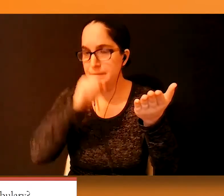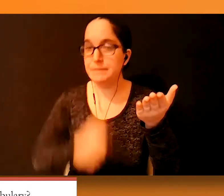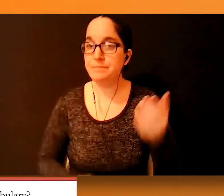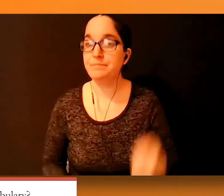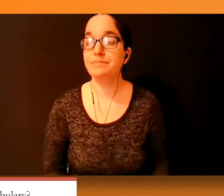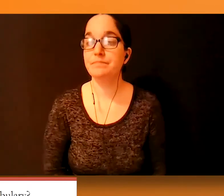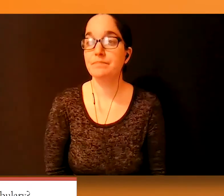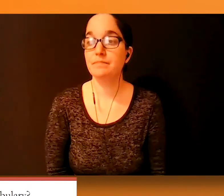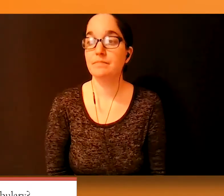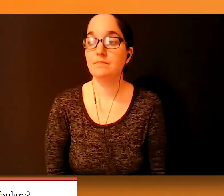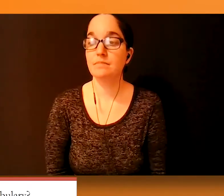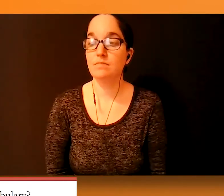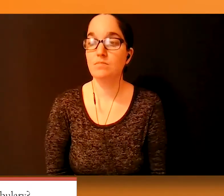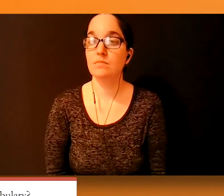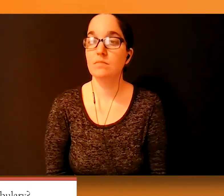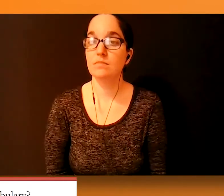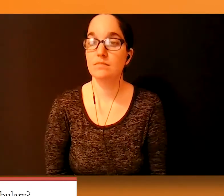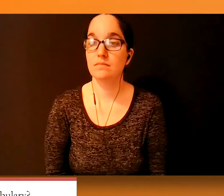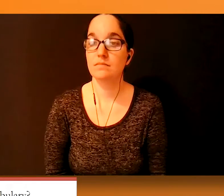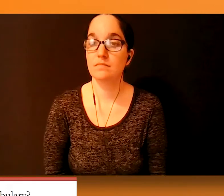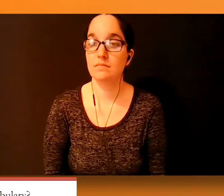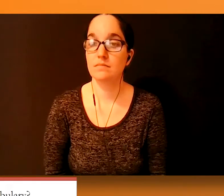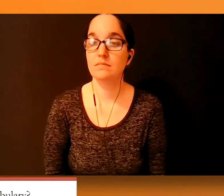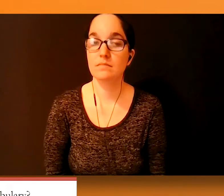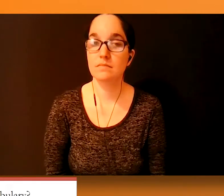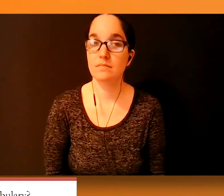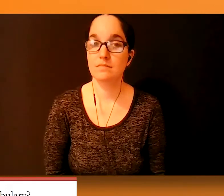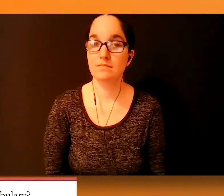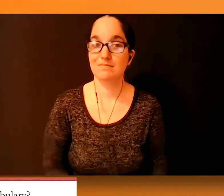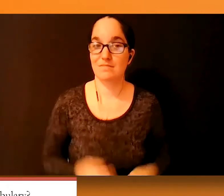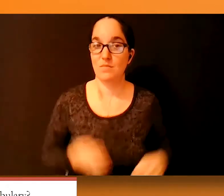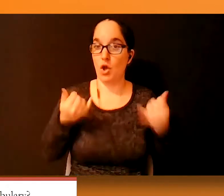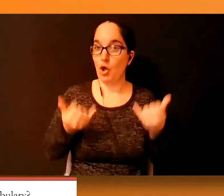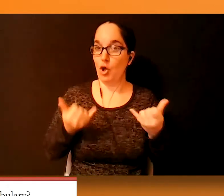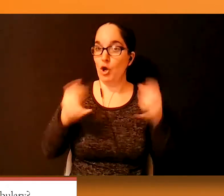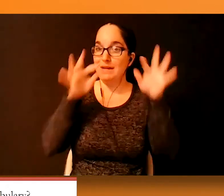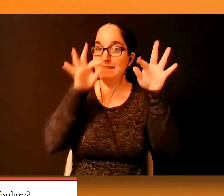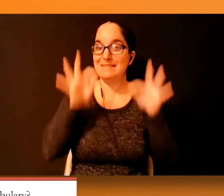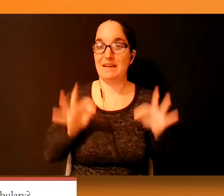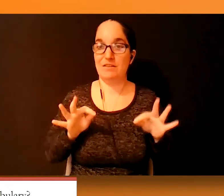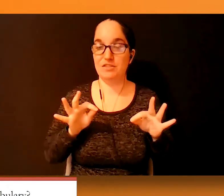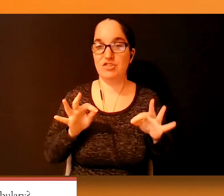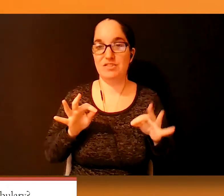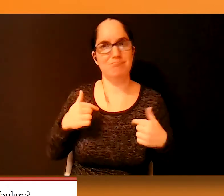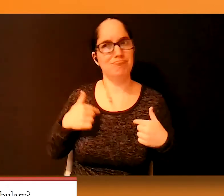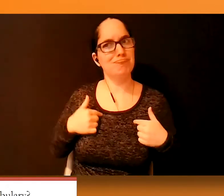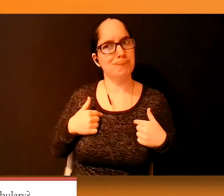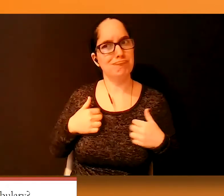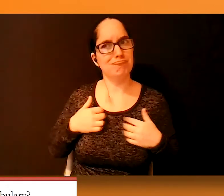understand receptive language, and to comprehend text. So, that's our definition. That's the definition that I like